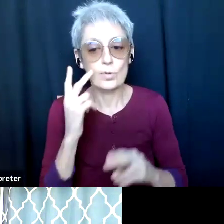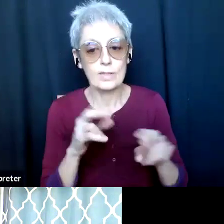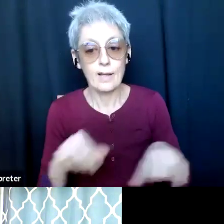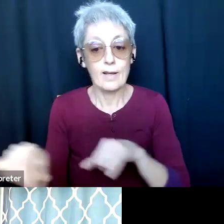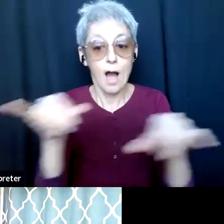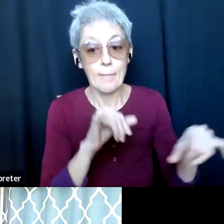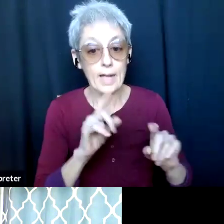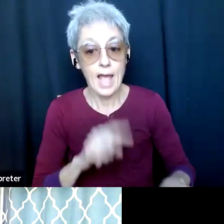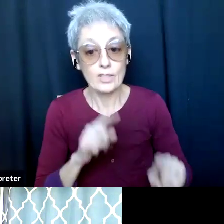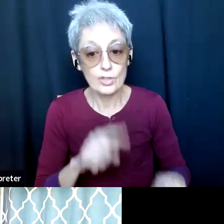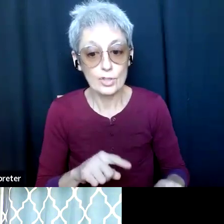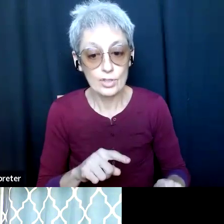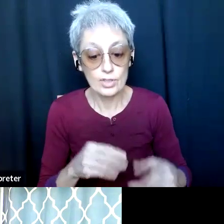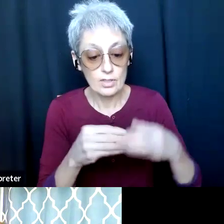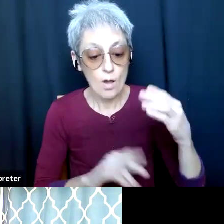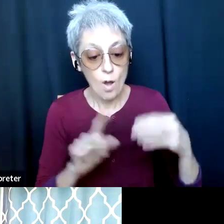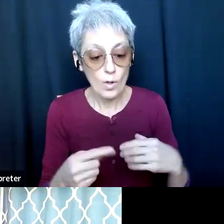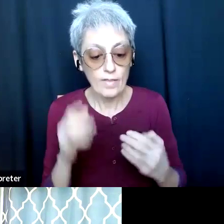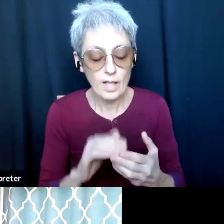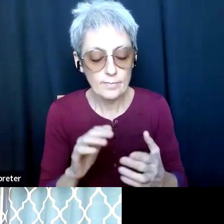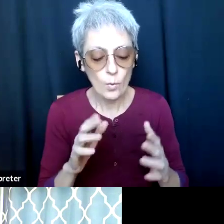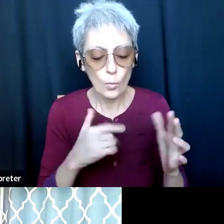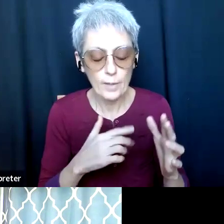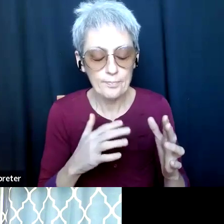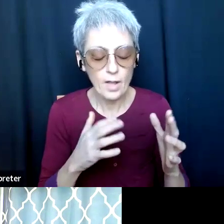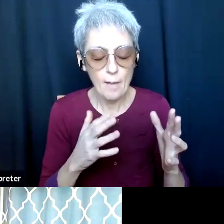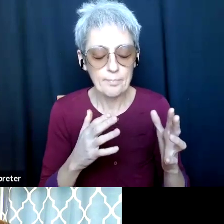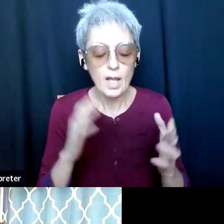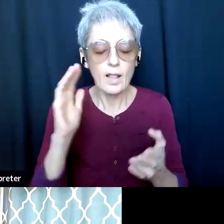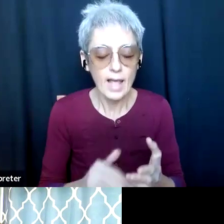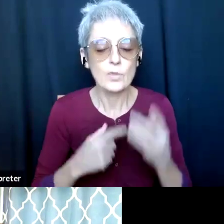they disappear to some extent. So I think some of the effects that we